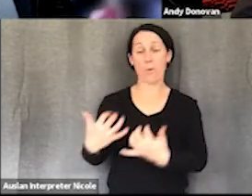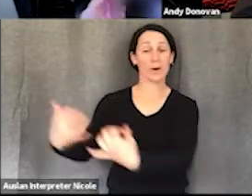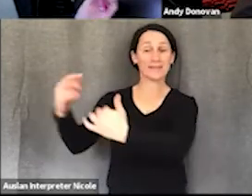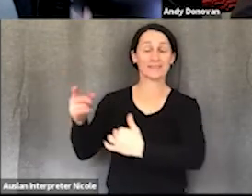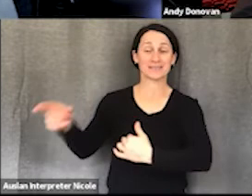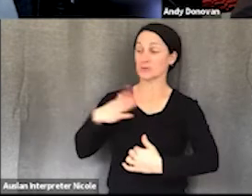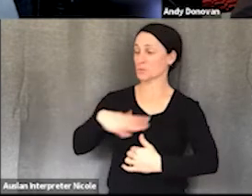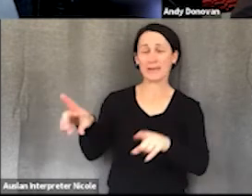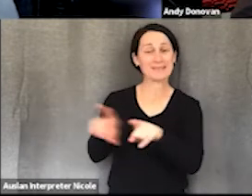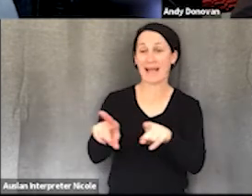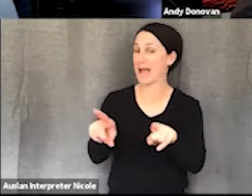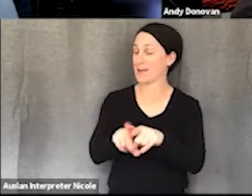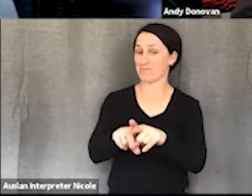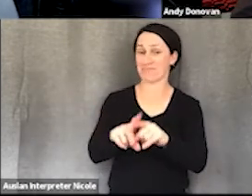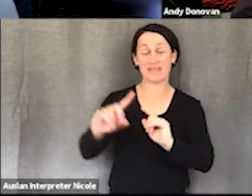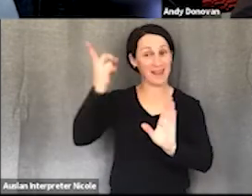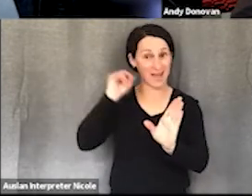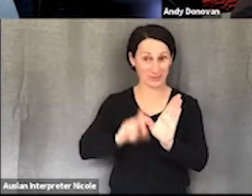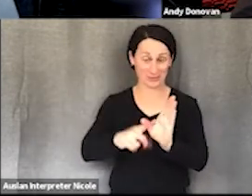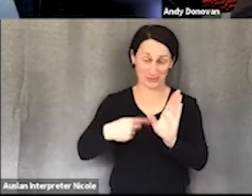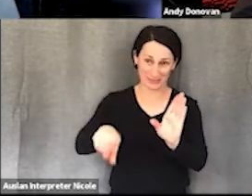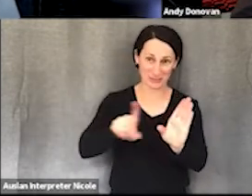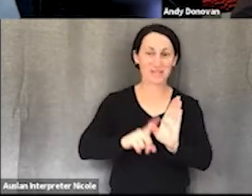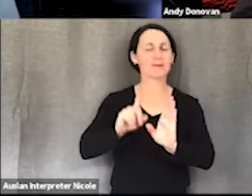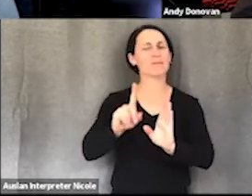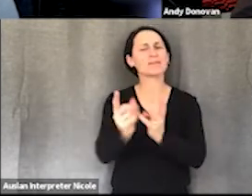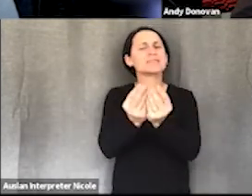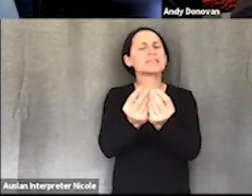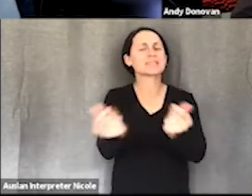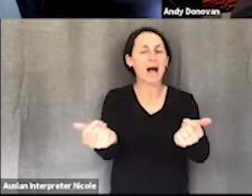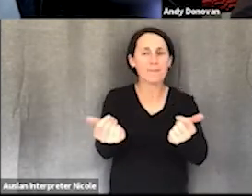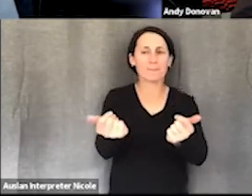However, in terms of some content things that we have noticed